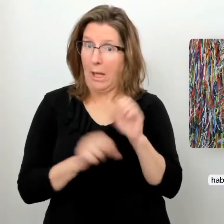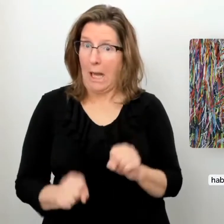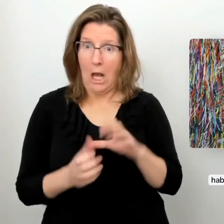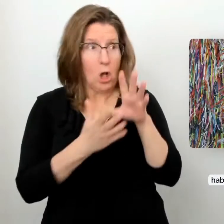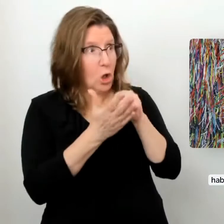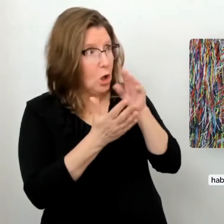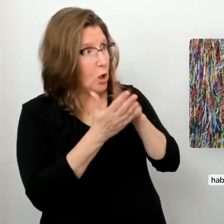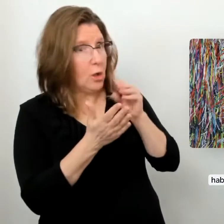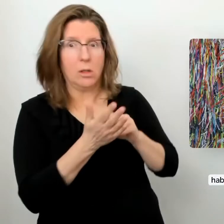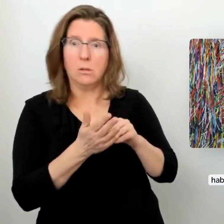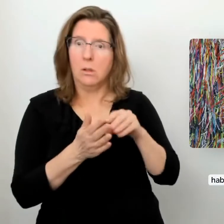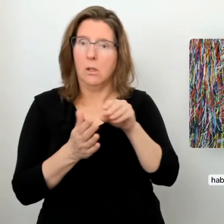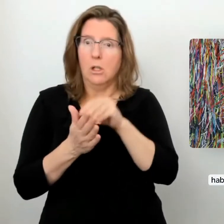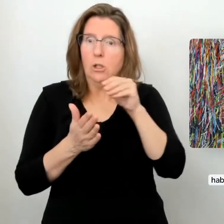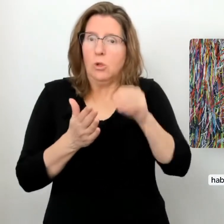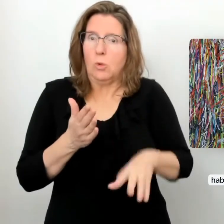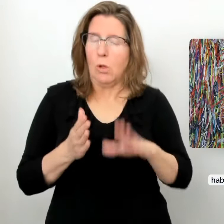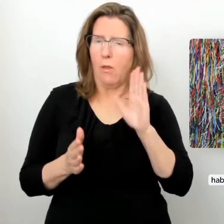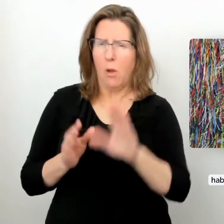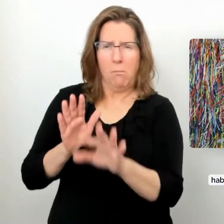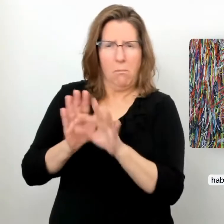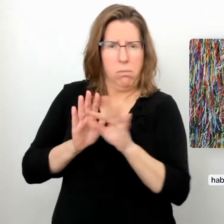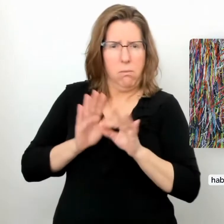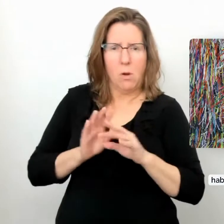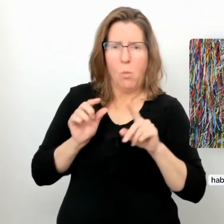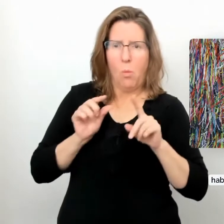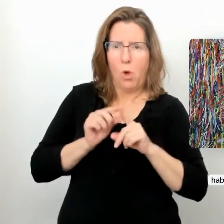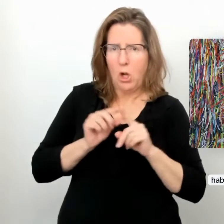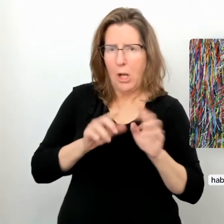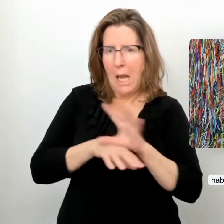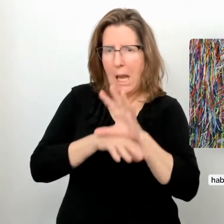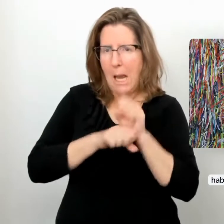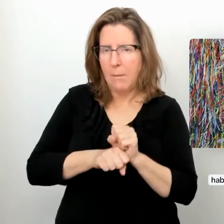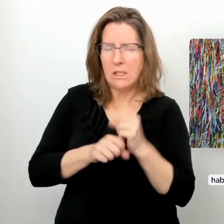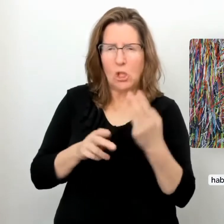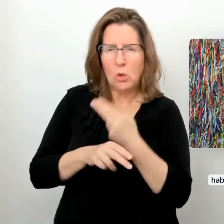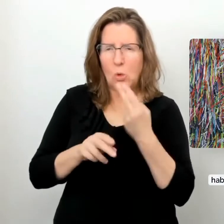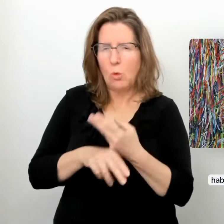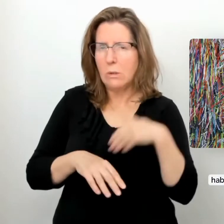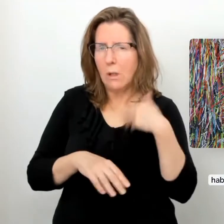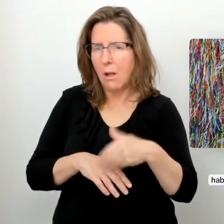The software learns the user's tendencies in word choices and other speaking habits.